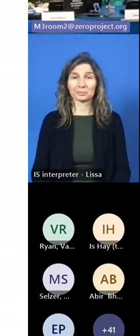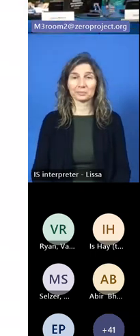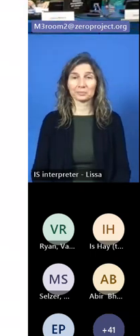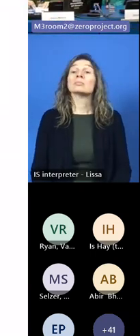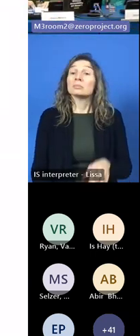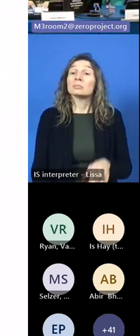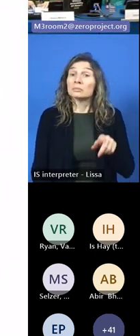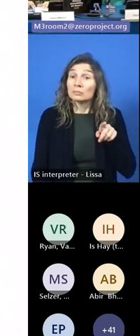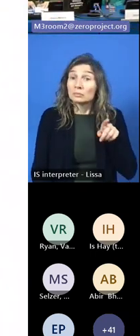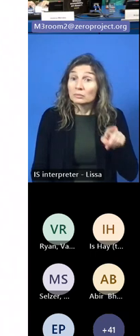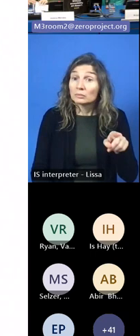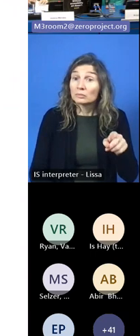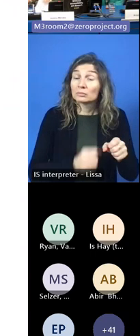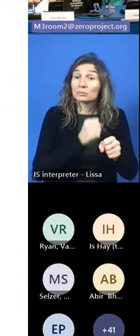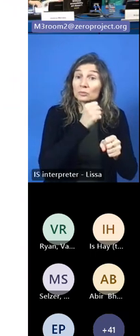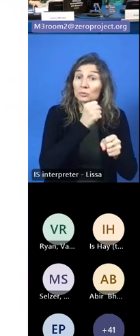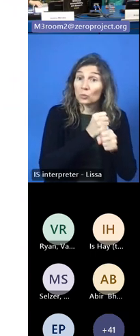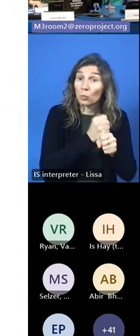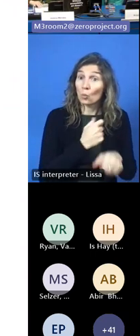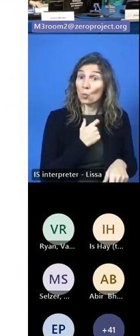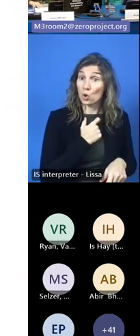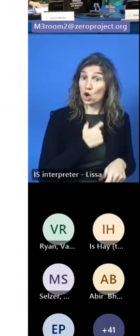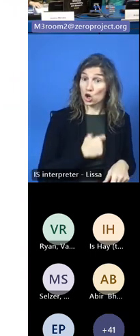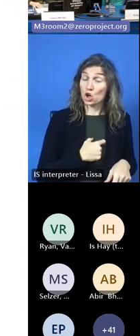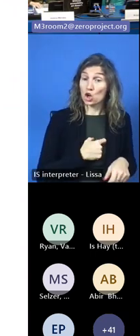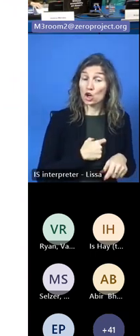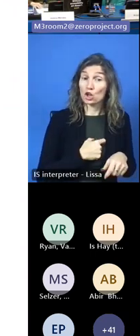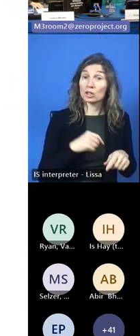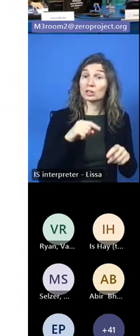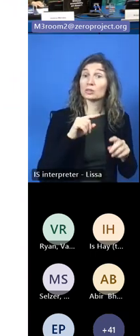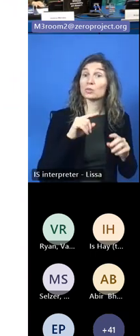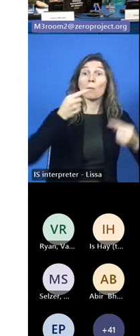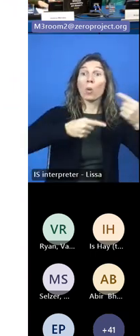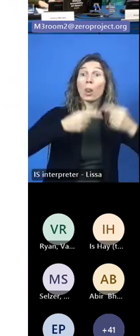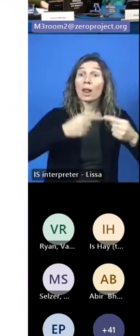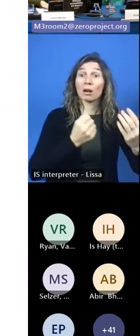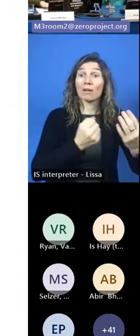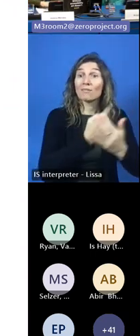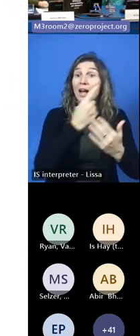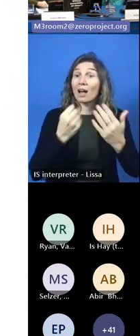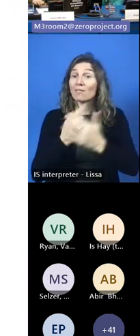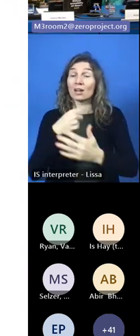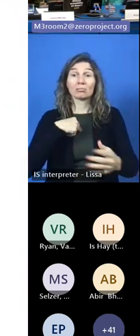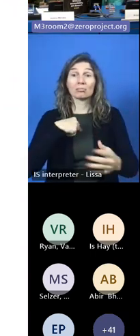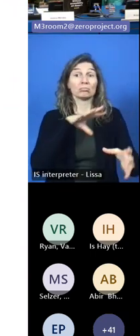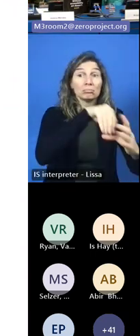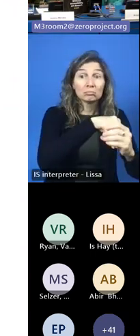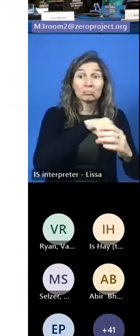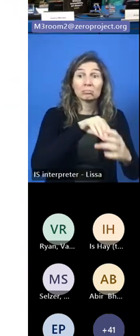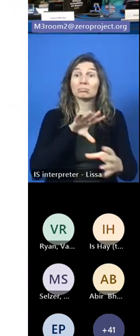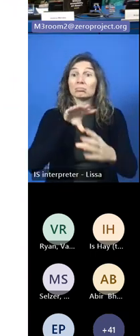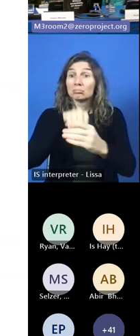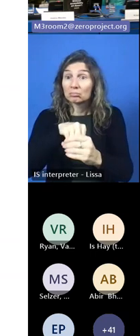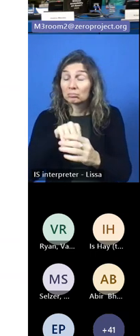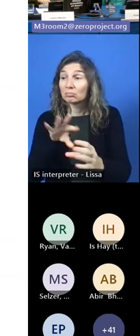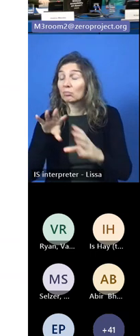and the participation in political events, they contributed a lot to my leadership.